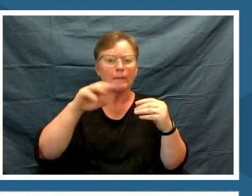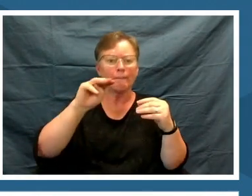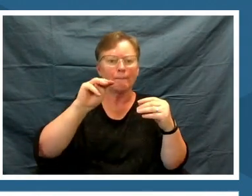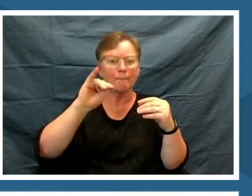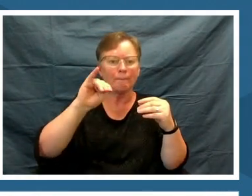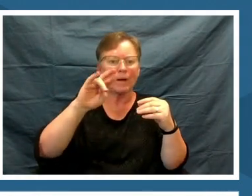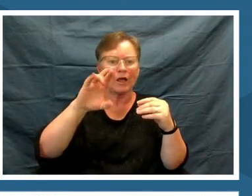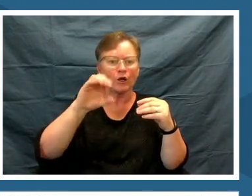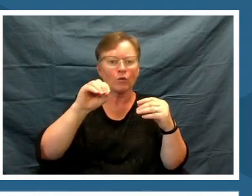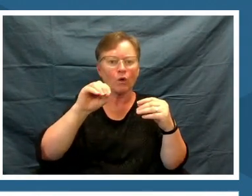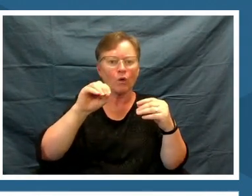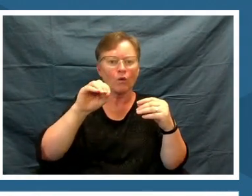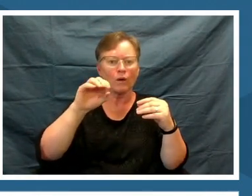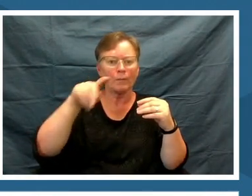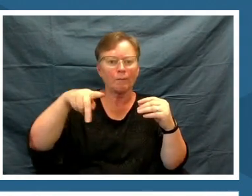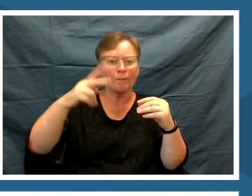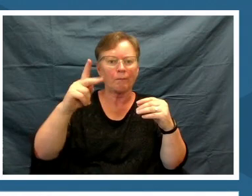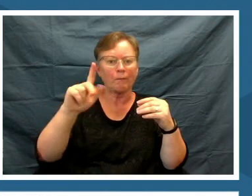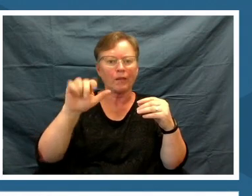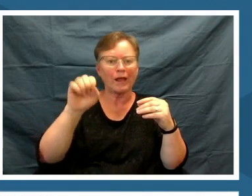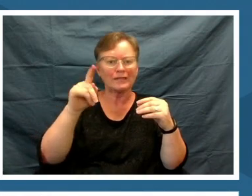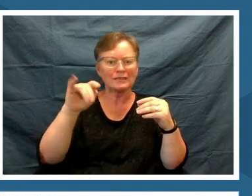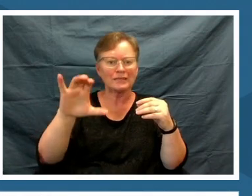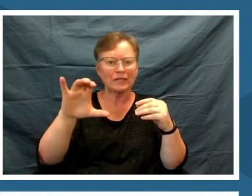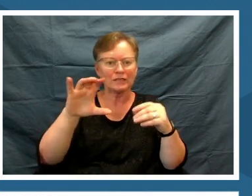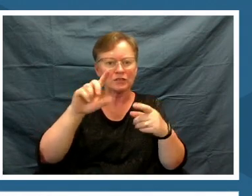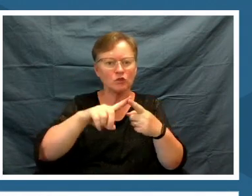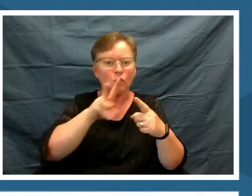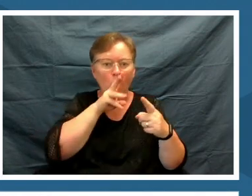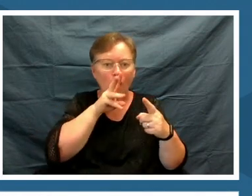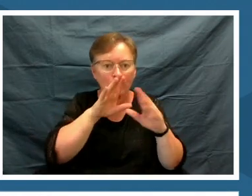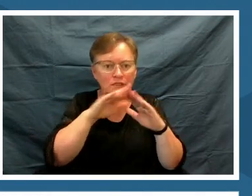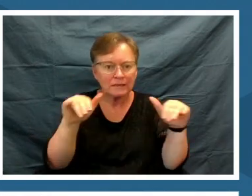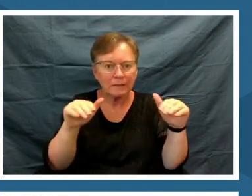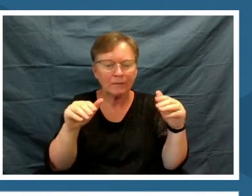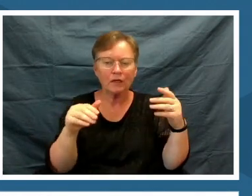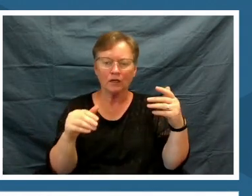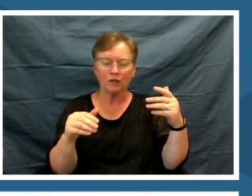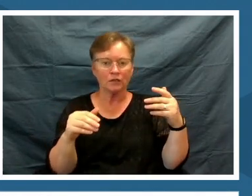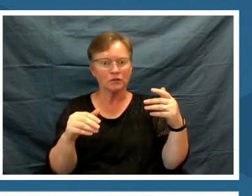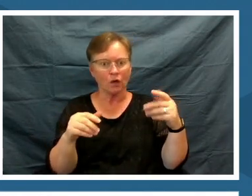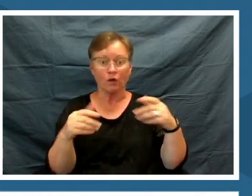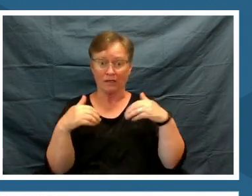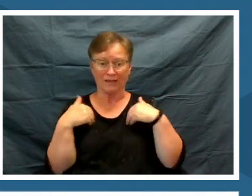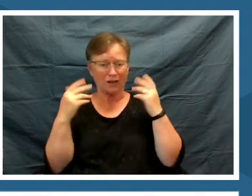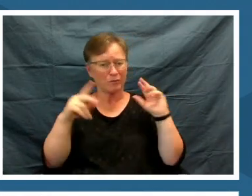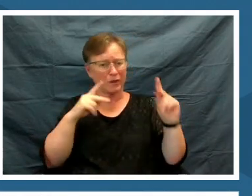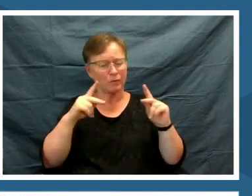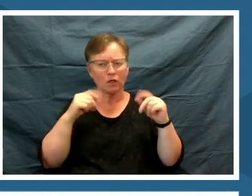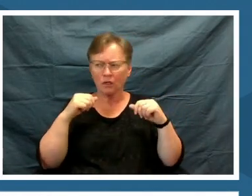and in doing this we're also reflecting as young people in particular on you